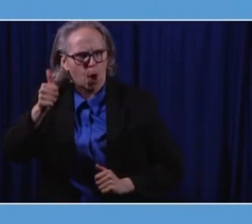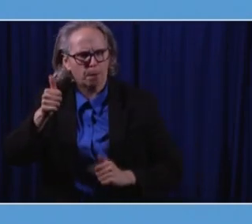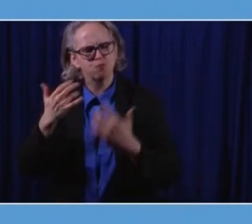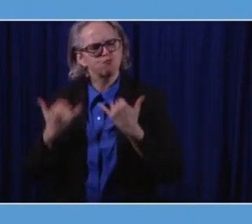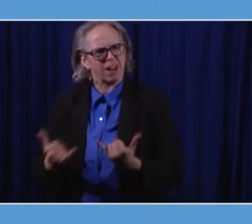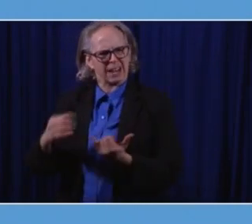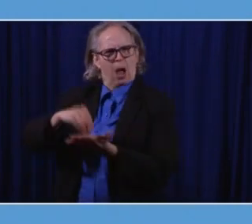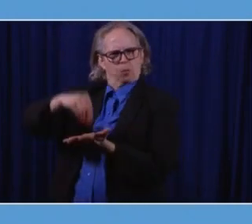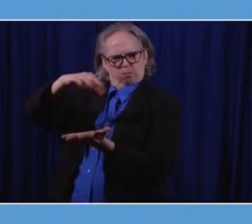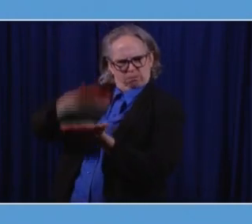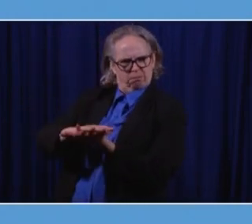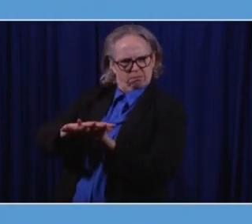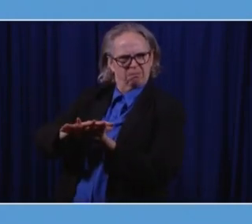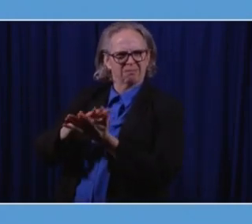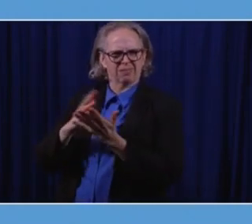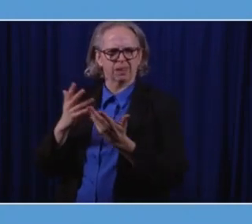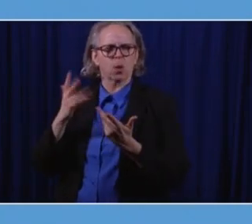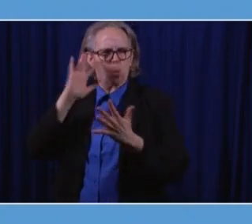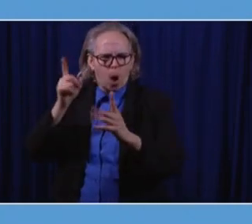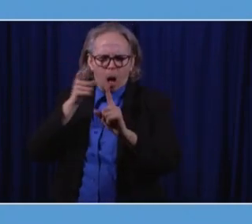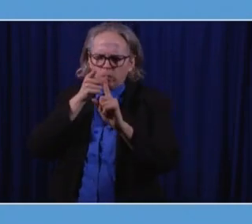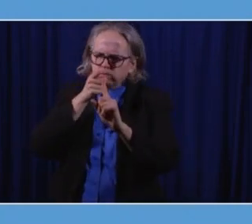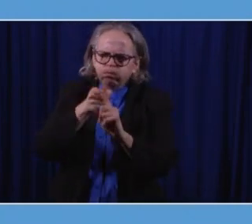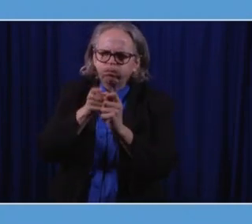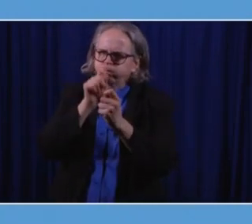very very high number 7,000. 787 is appreciably higher. Than that so I hope that more information tomorrow, a very